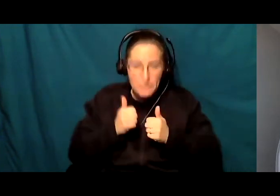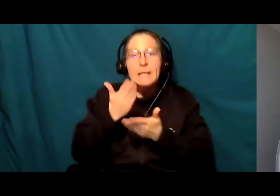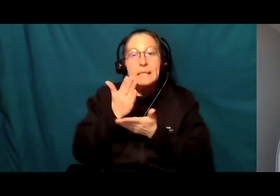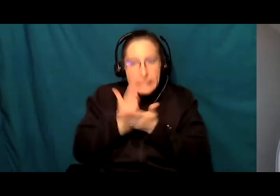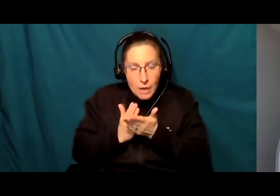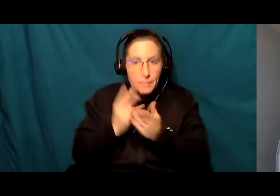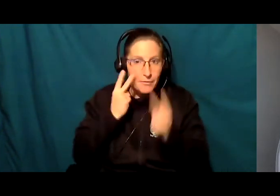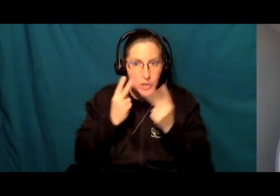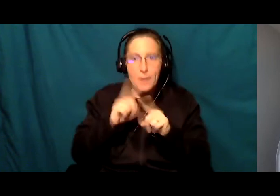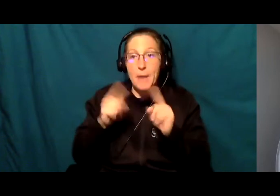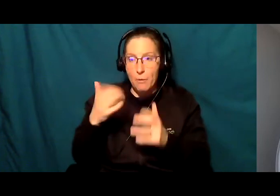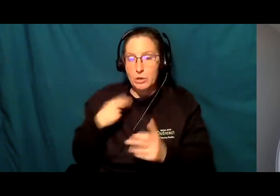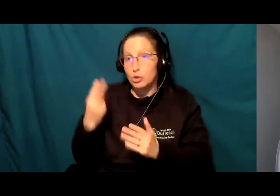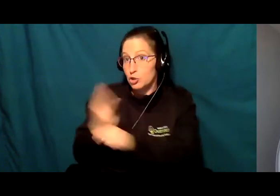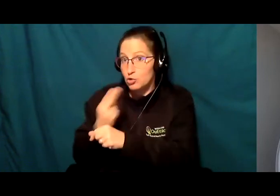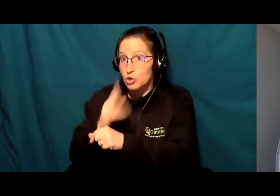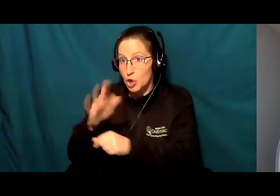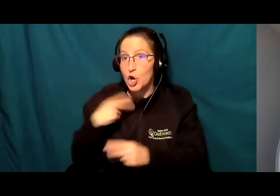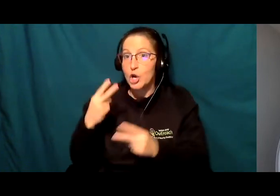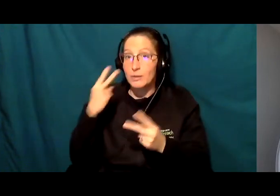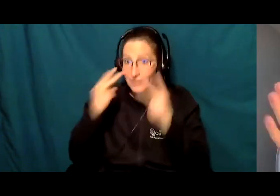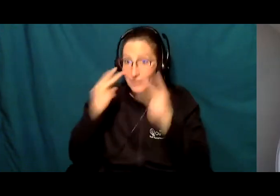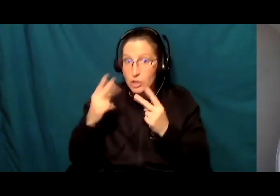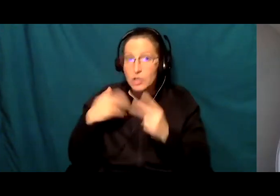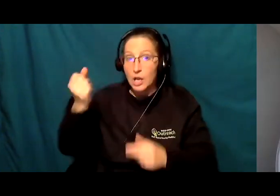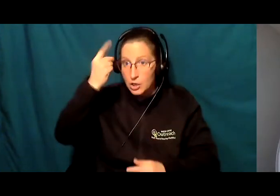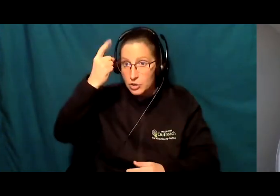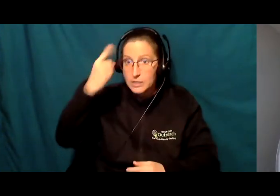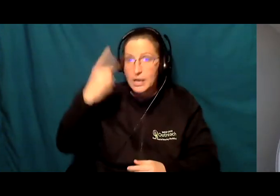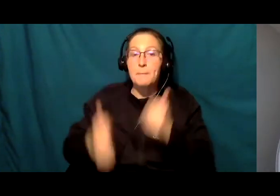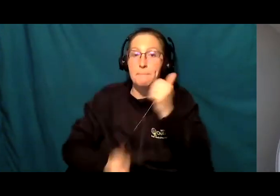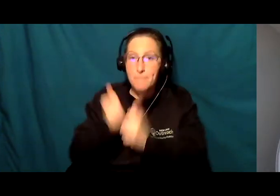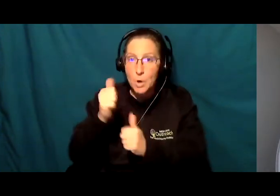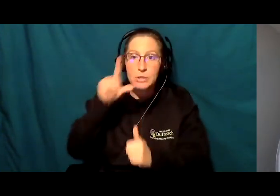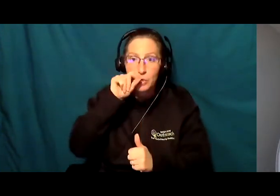and I want her to know that most birds have a beak. I'm not focusing on every aspect.